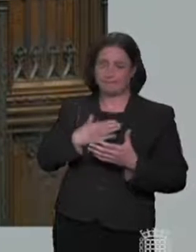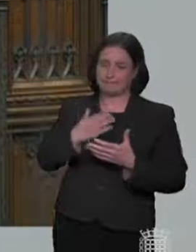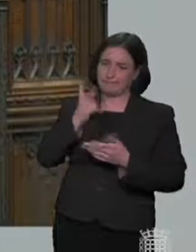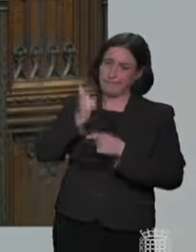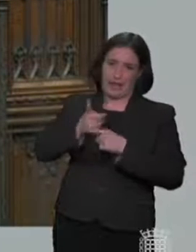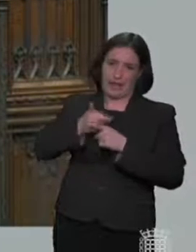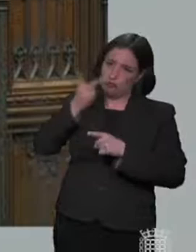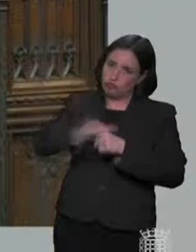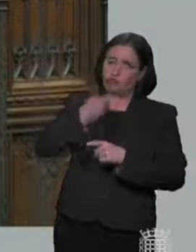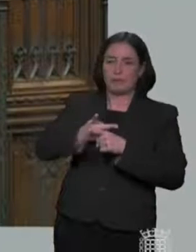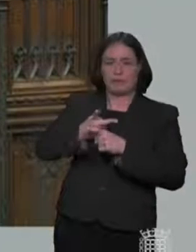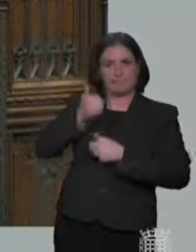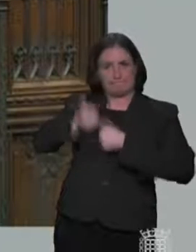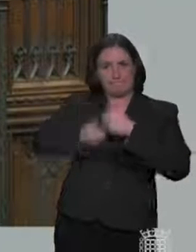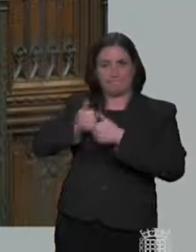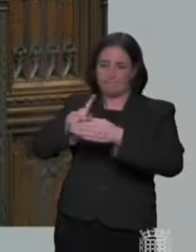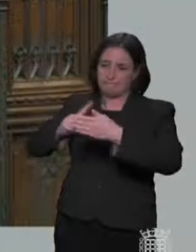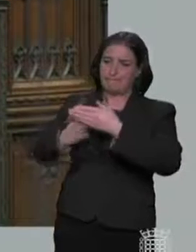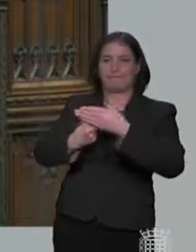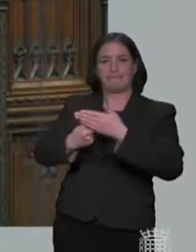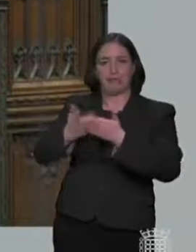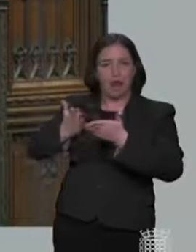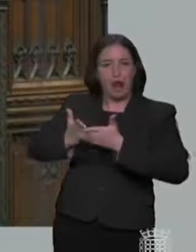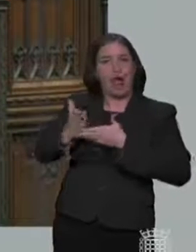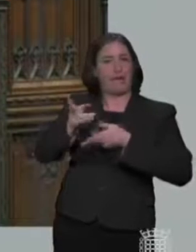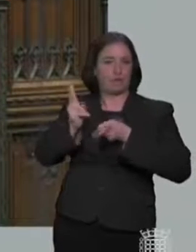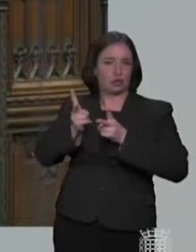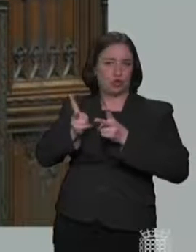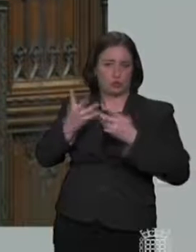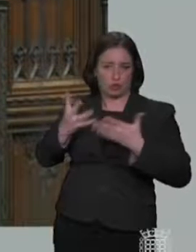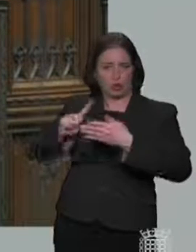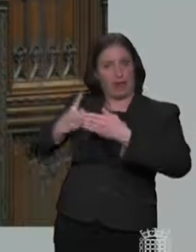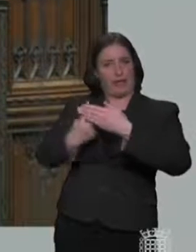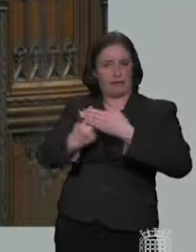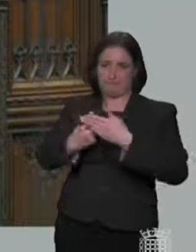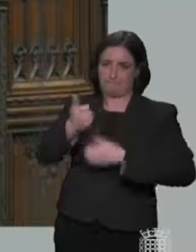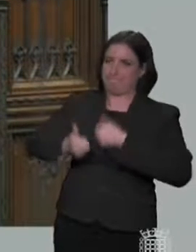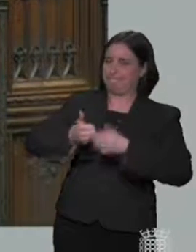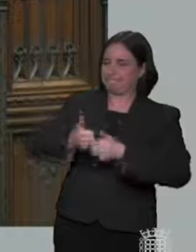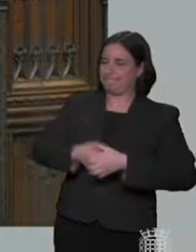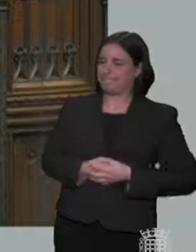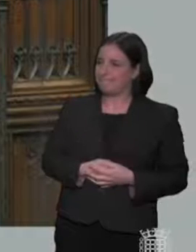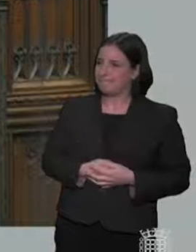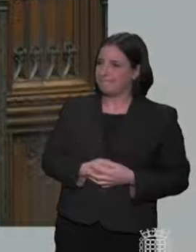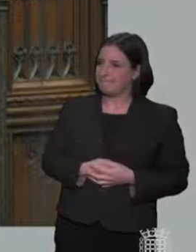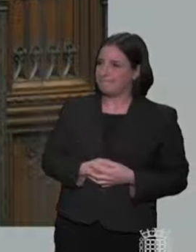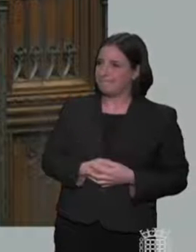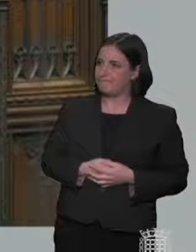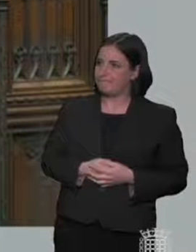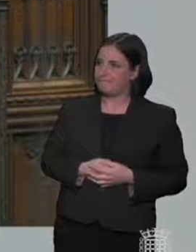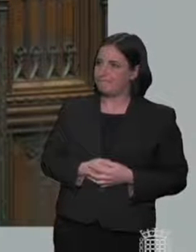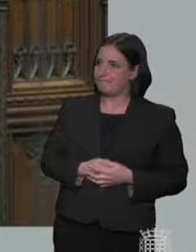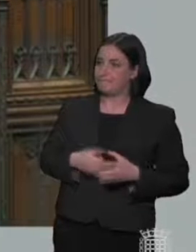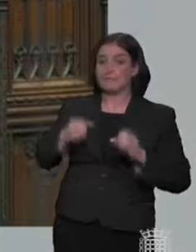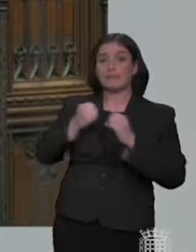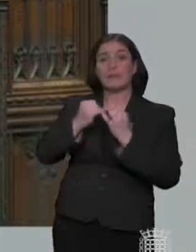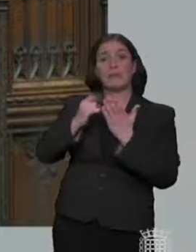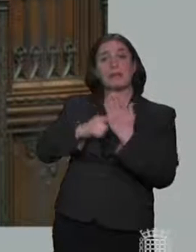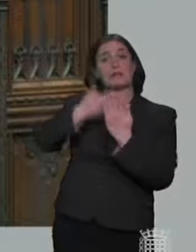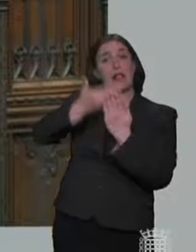as i speak the purpose of the bill my lords in many ways incredibly straightforward